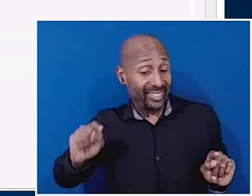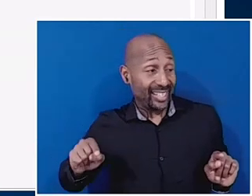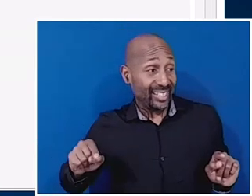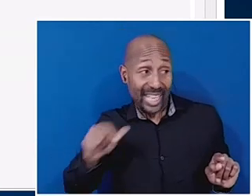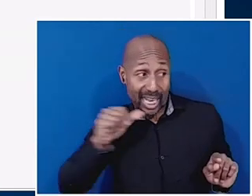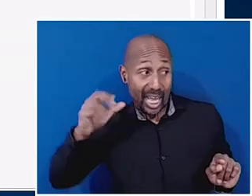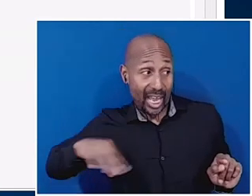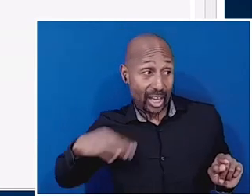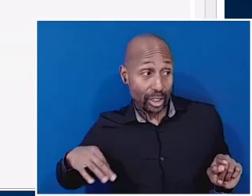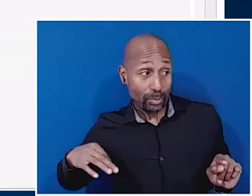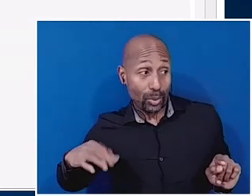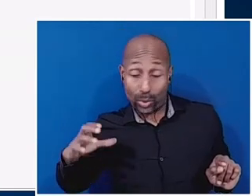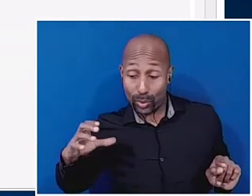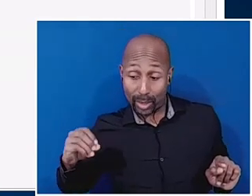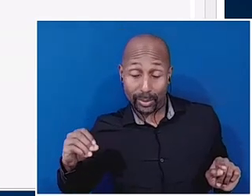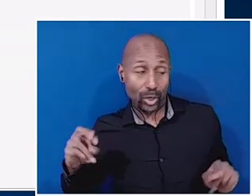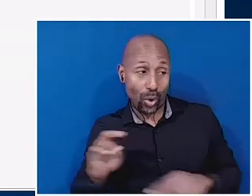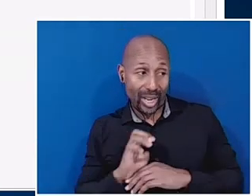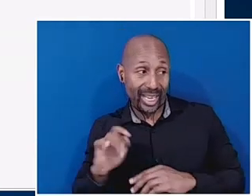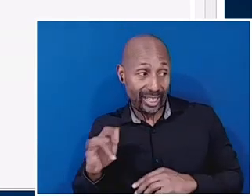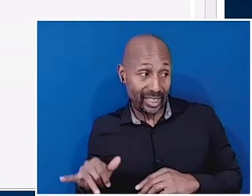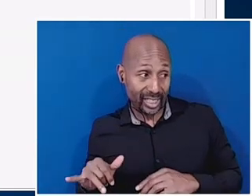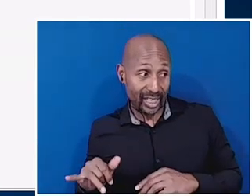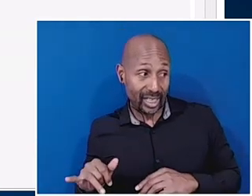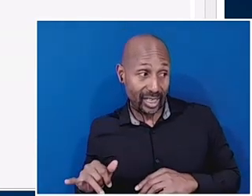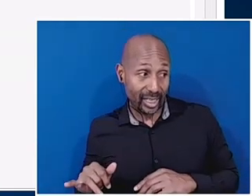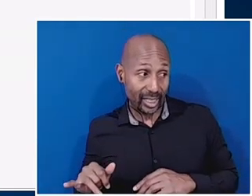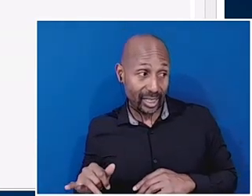arrangement that you are proposing will